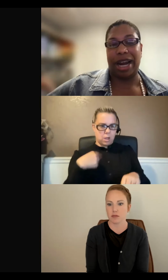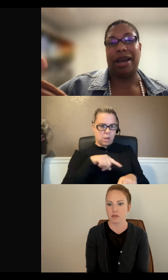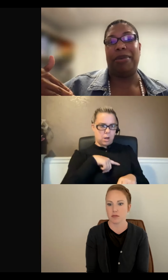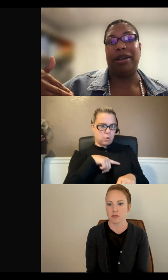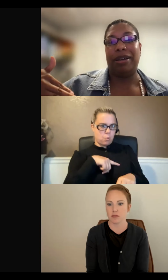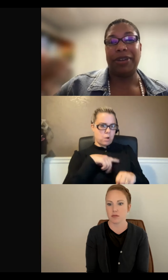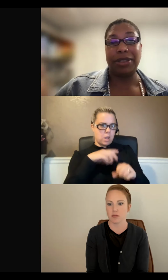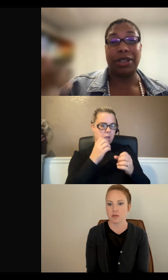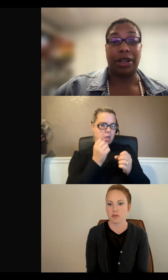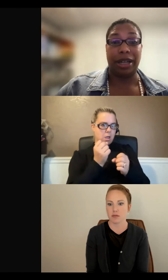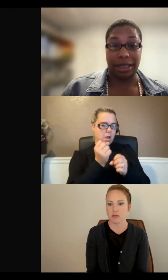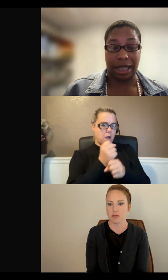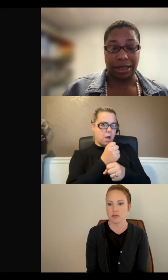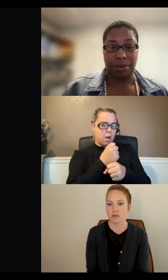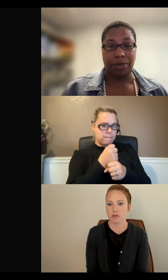filter accessible?